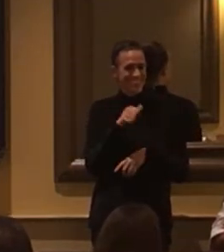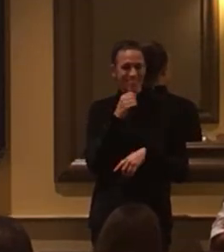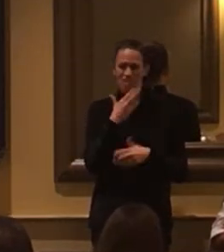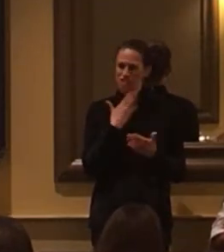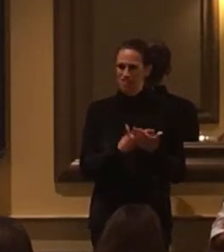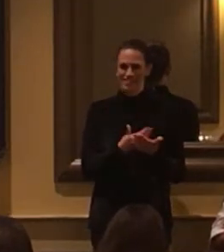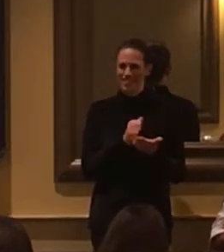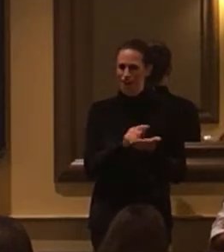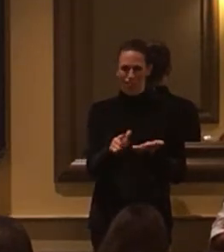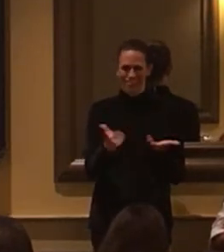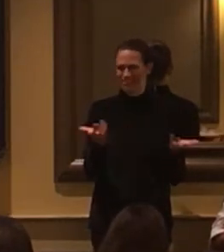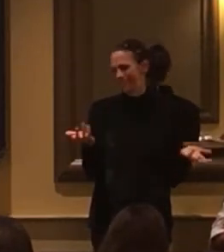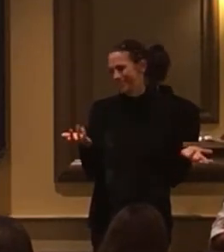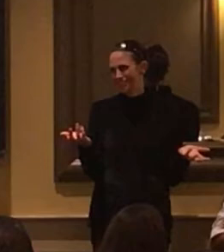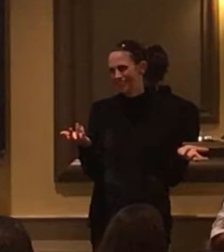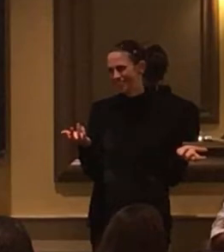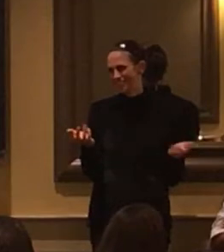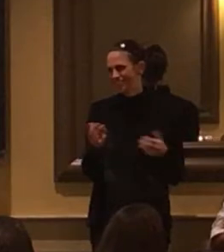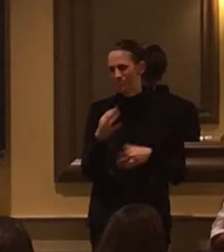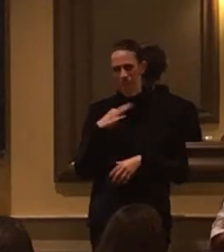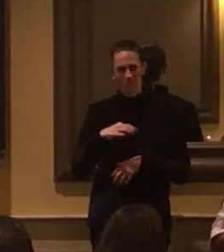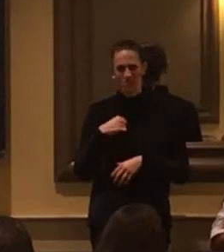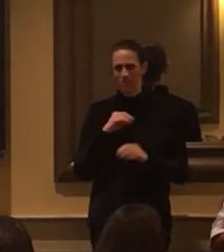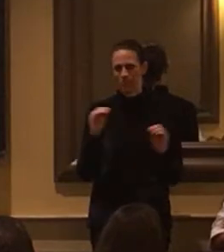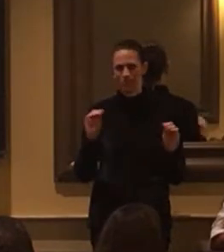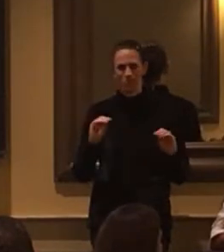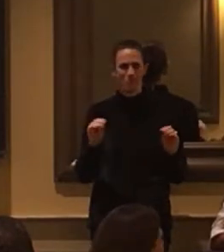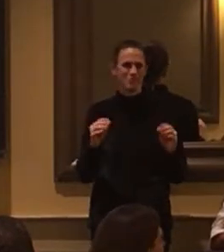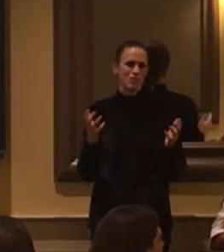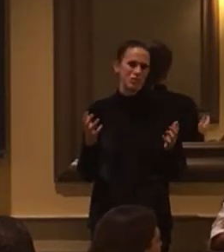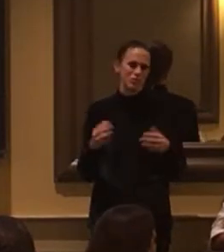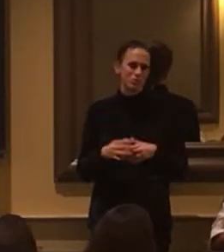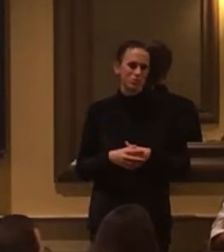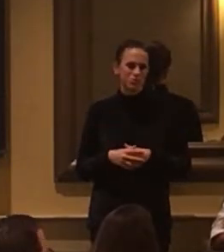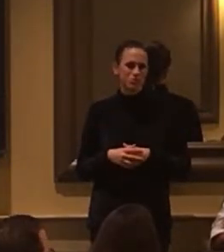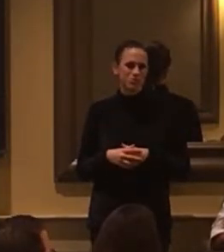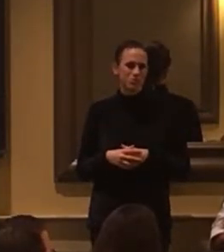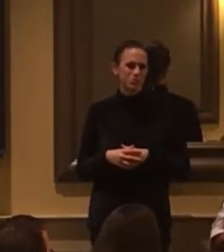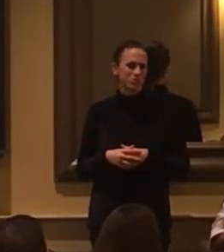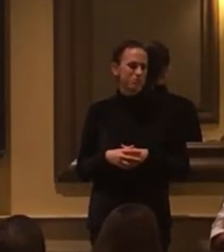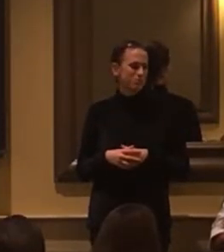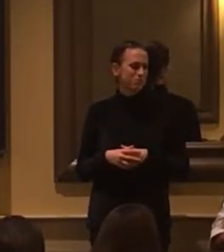And so...